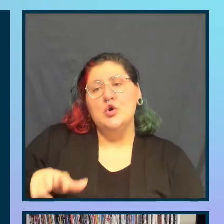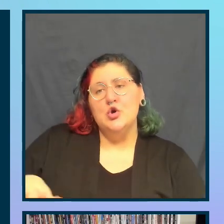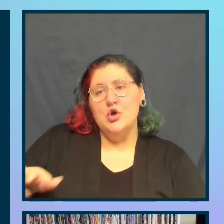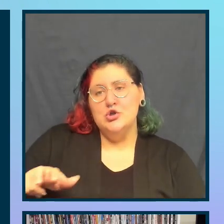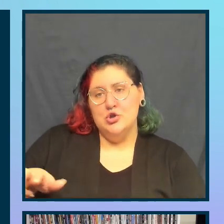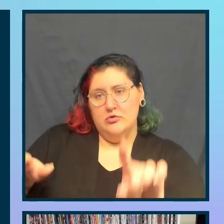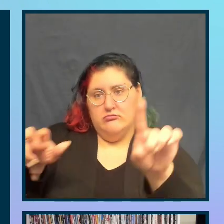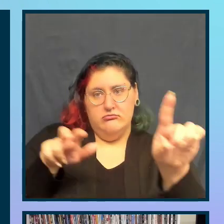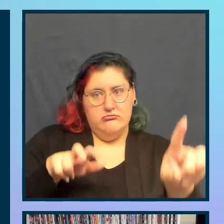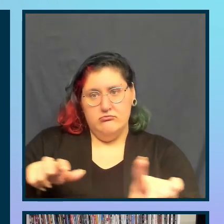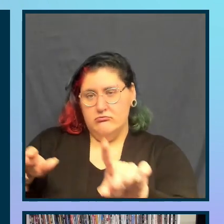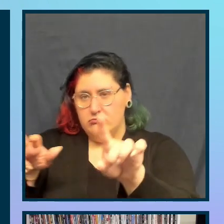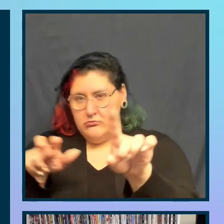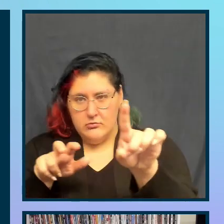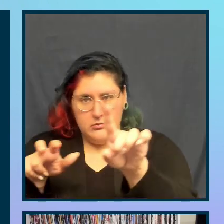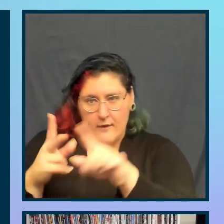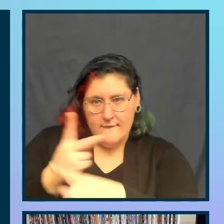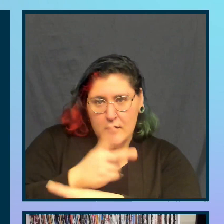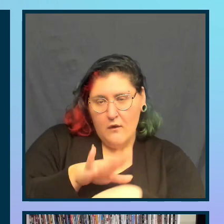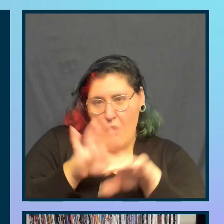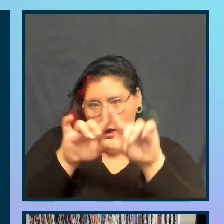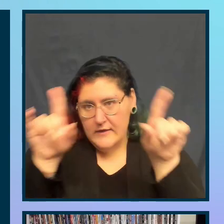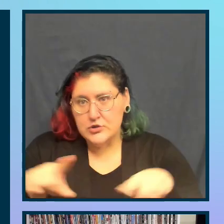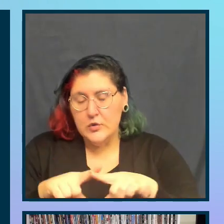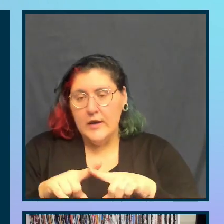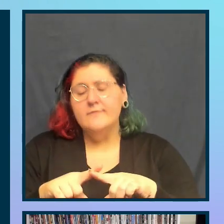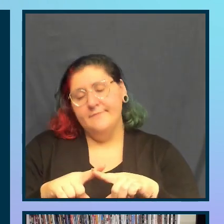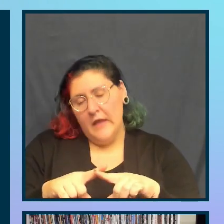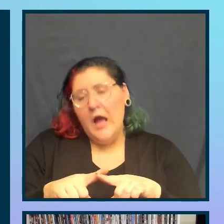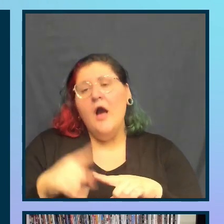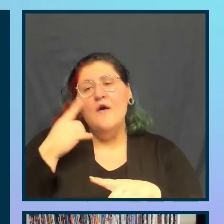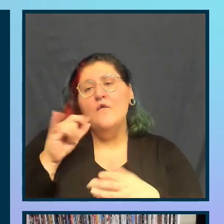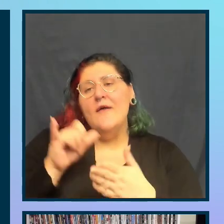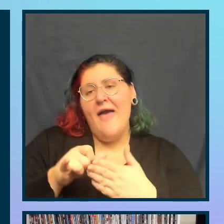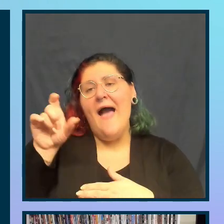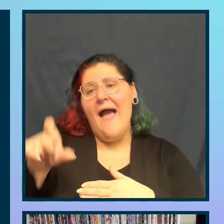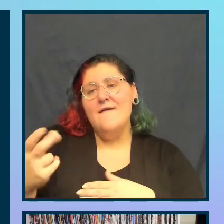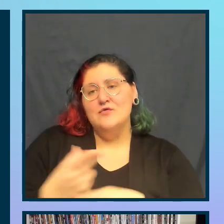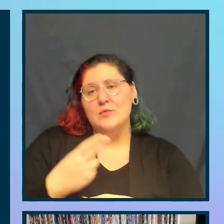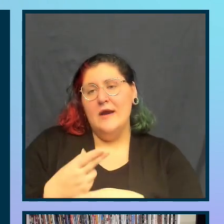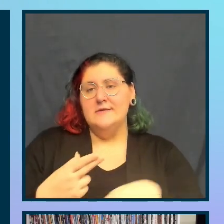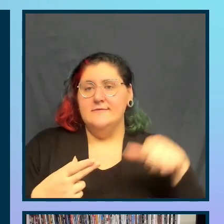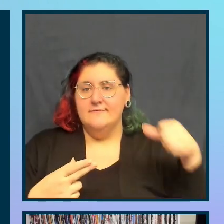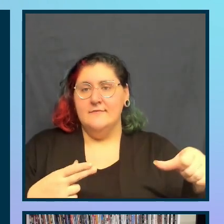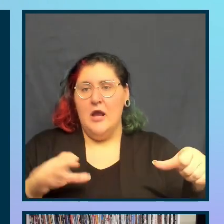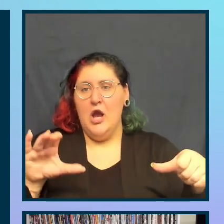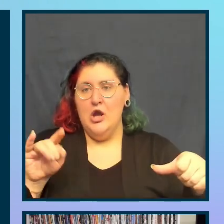it's a matter of press Control, opt, and then either left or right arrows to move between content items.